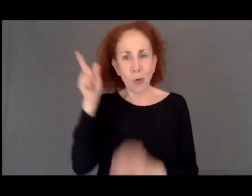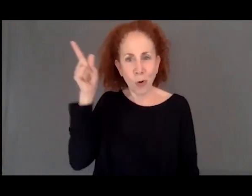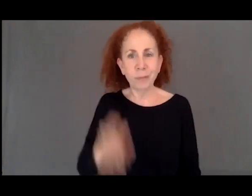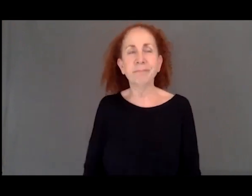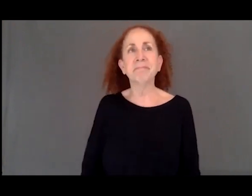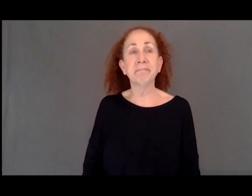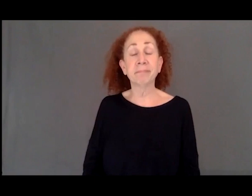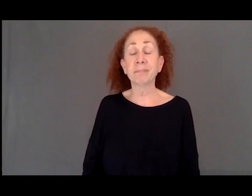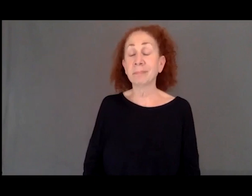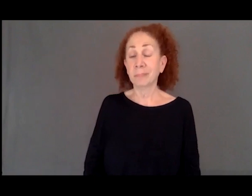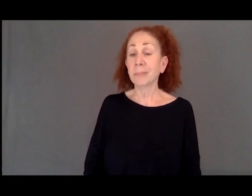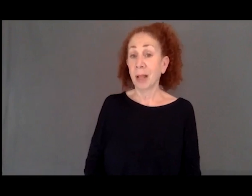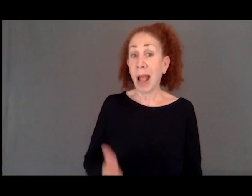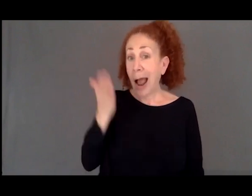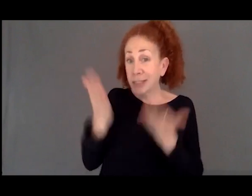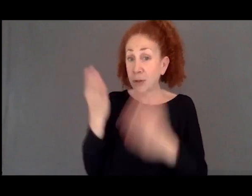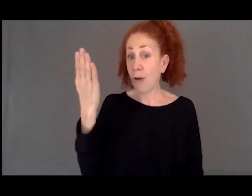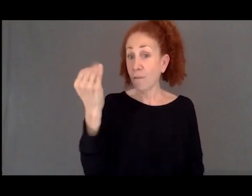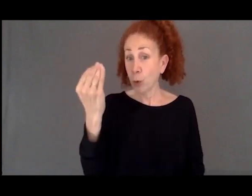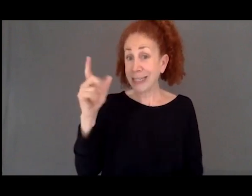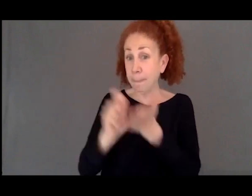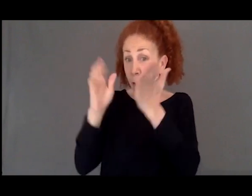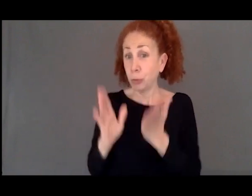The novel was rejected by 13 out of 14 publishers.